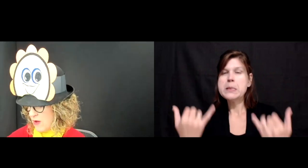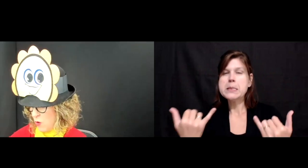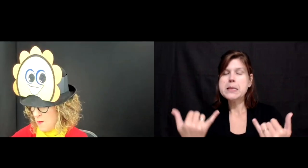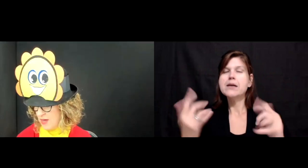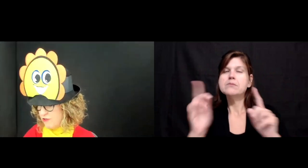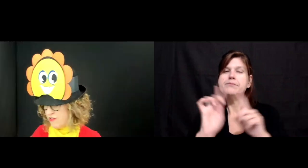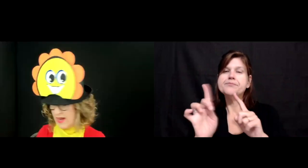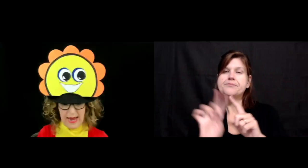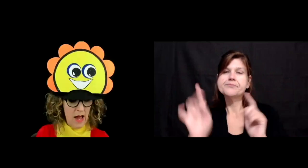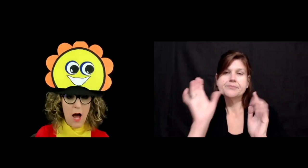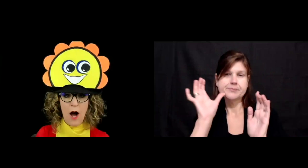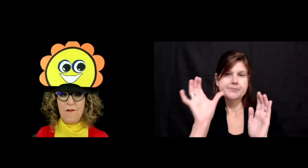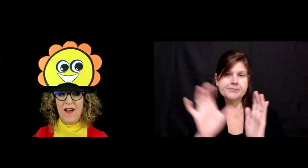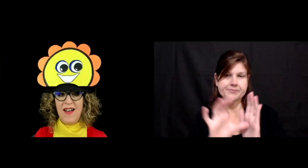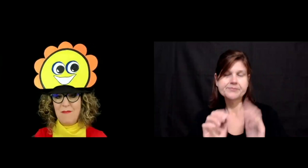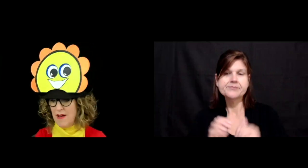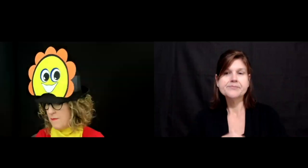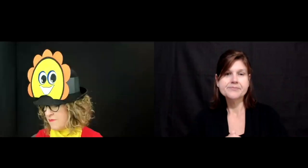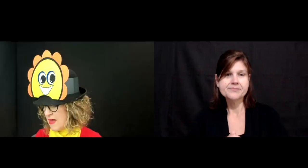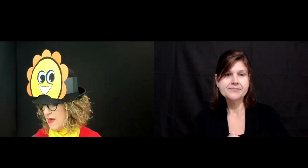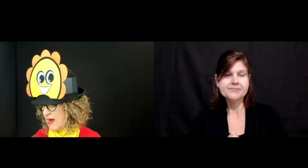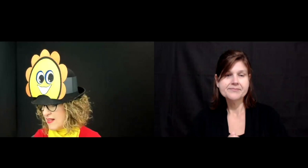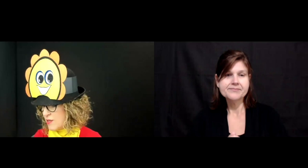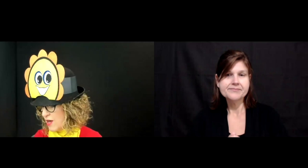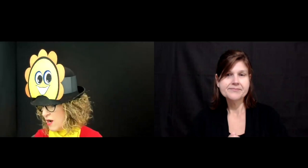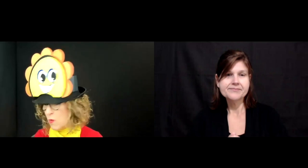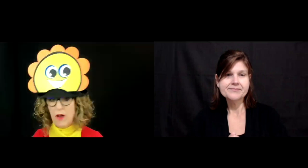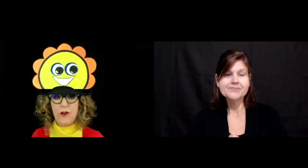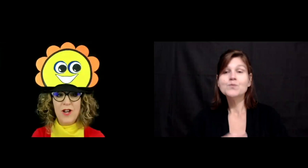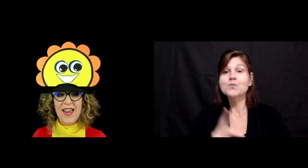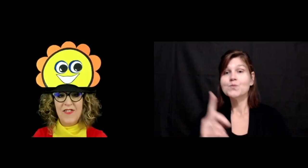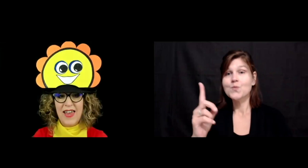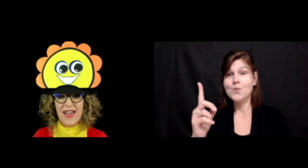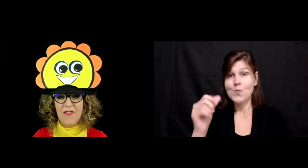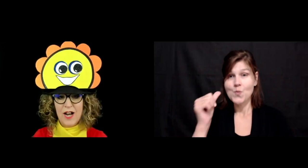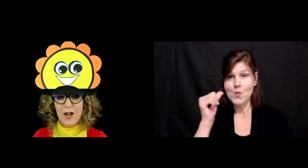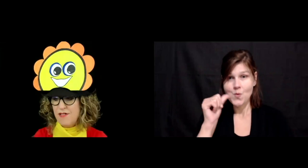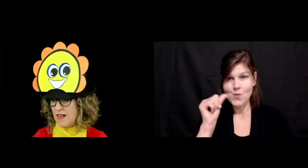Well, I've got one picture actually here of a little girl, which looking at the gloves